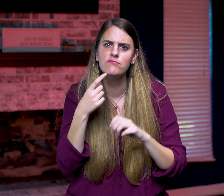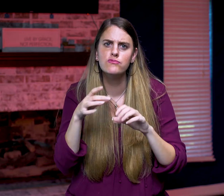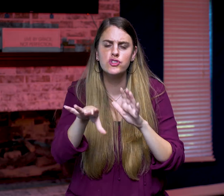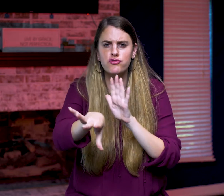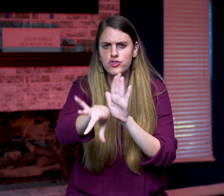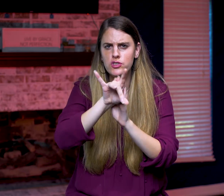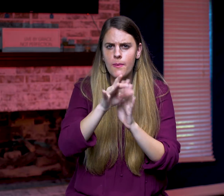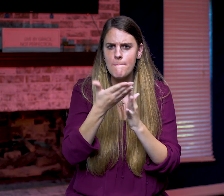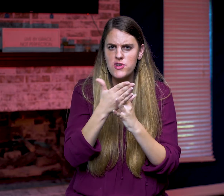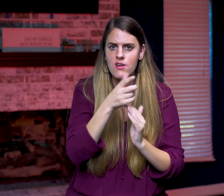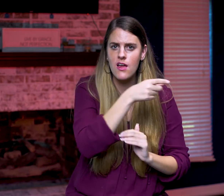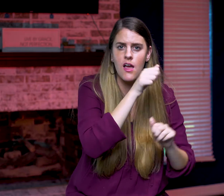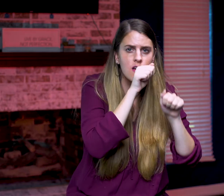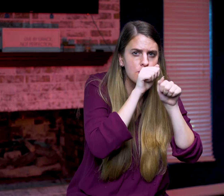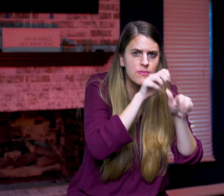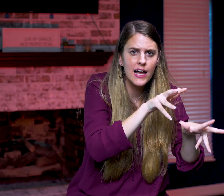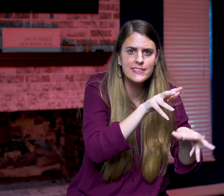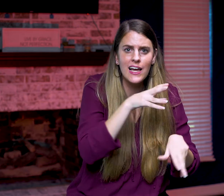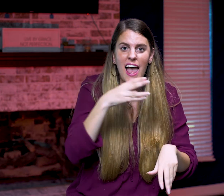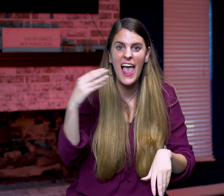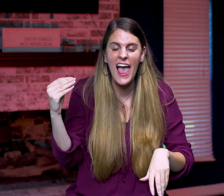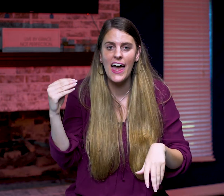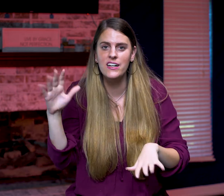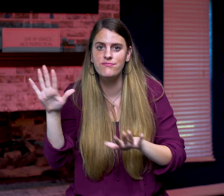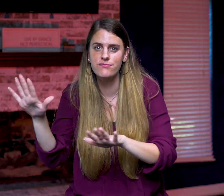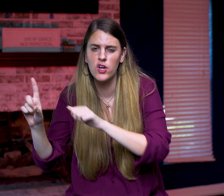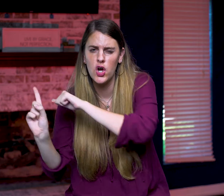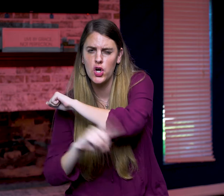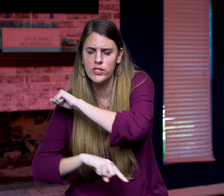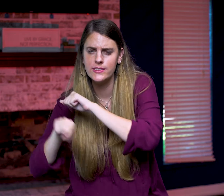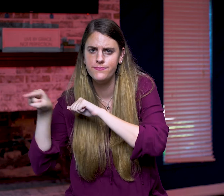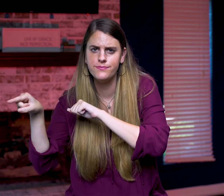he says to choose between blessing and cursing,